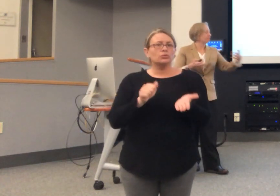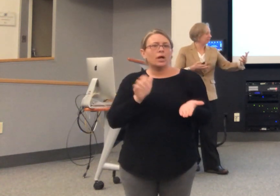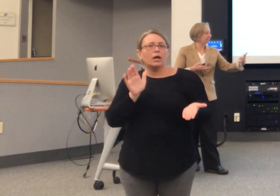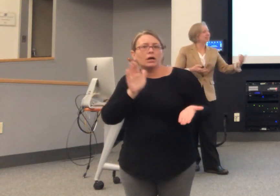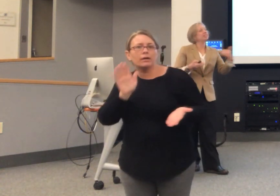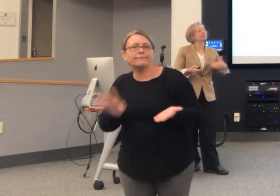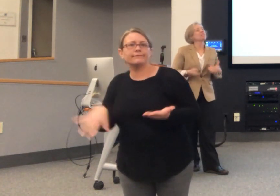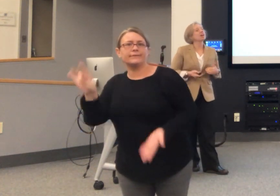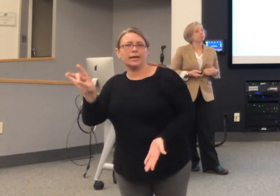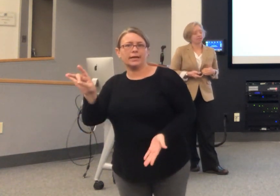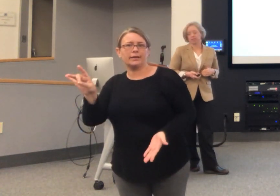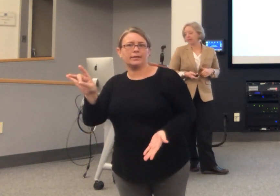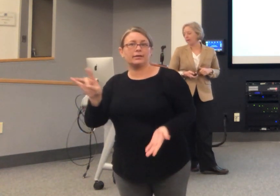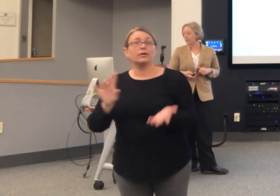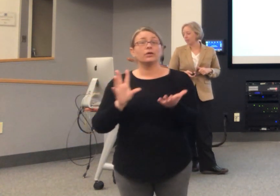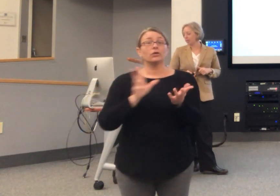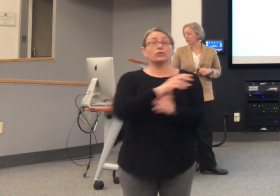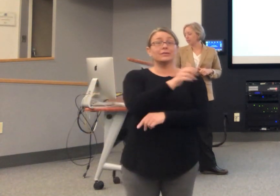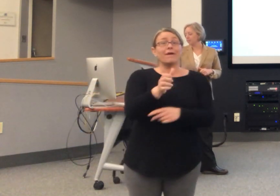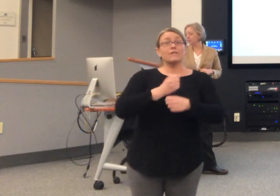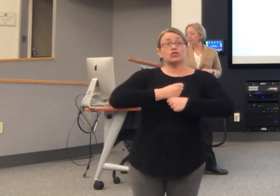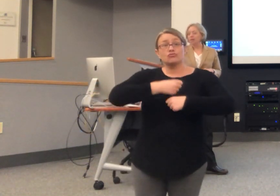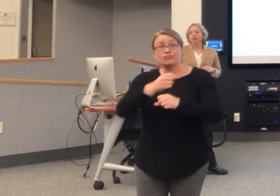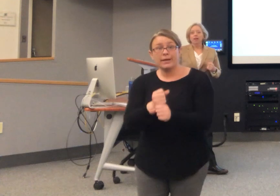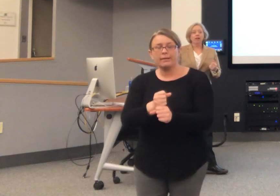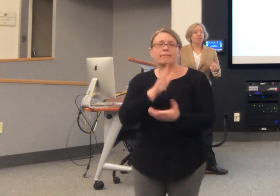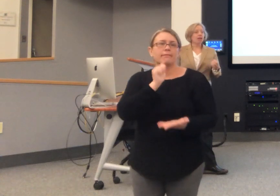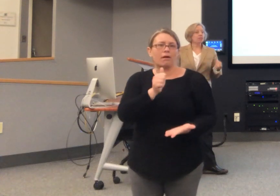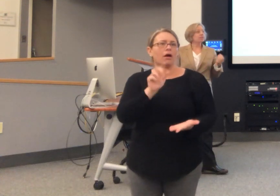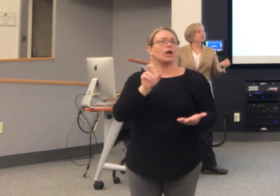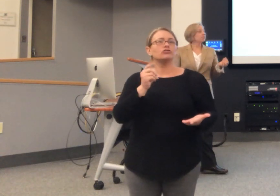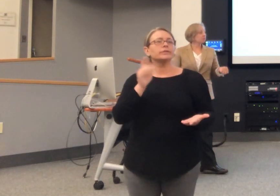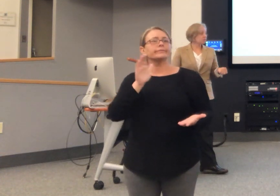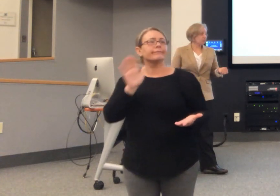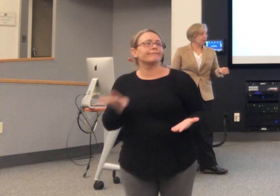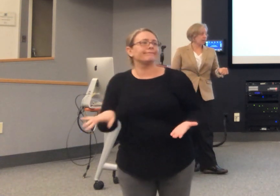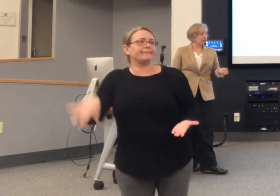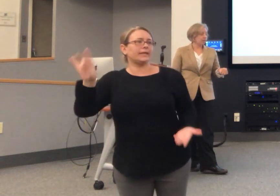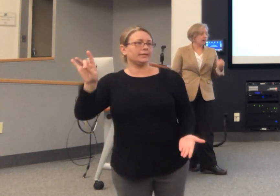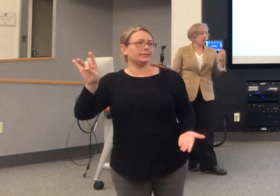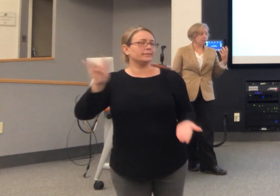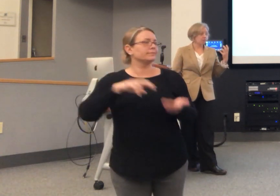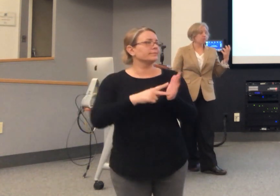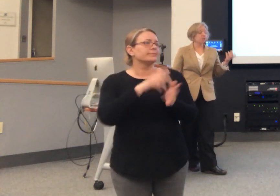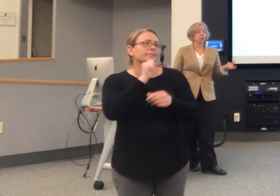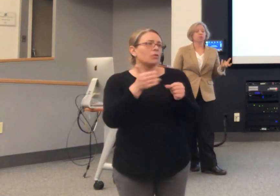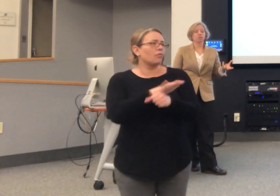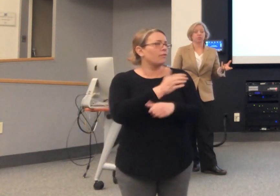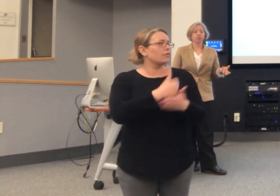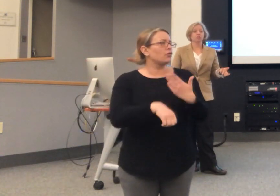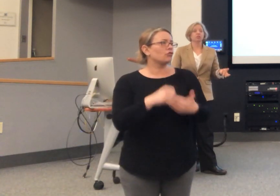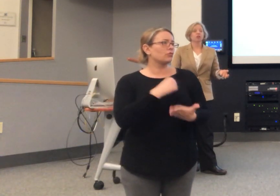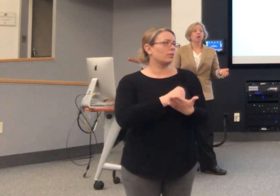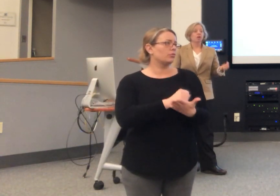you're finding it, it's not protected by copyright law. And this can be frustrating if you are in a field